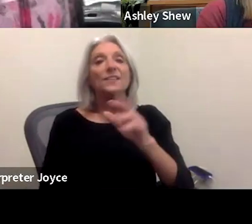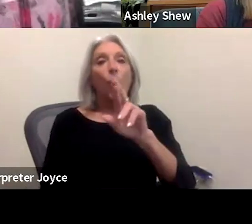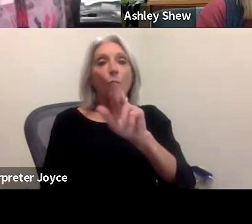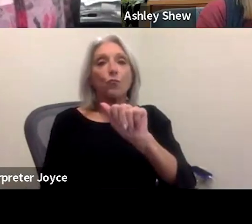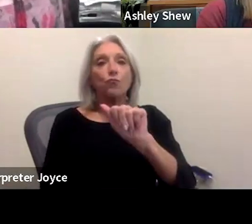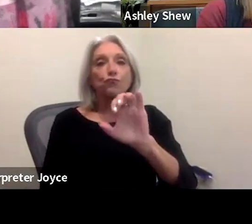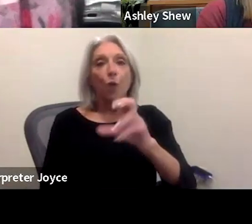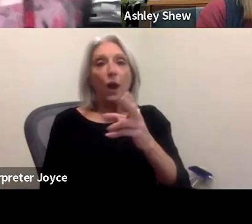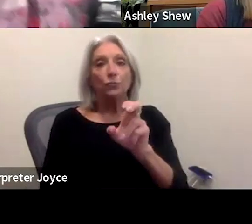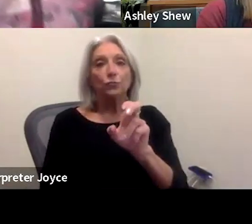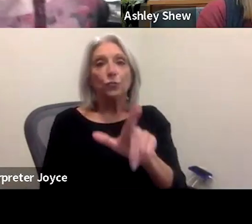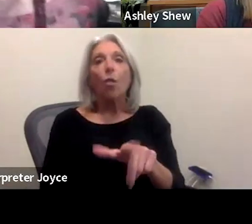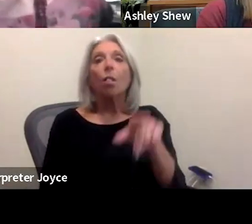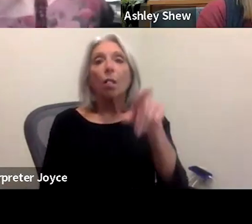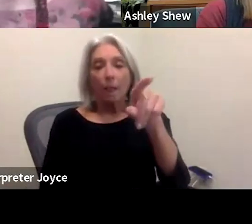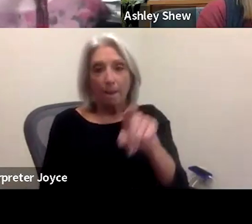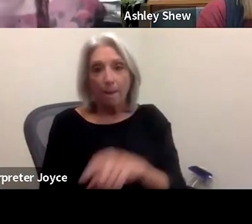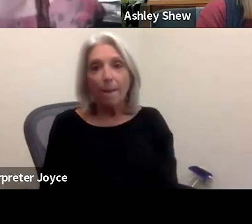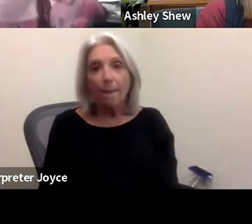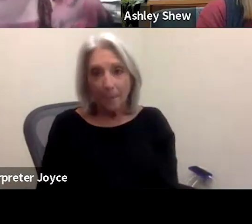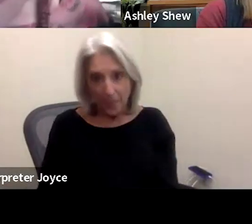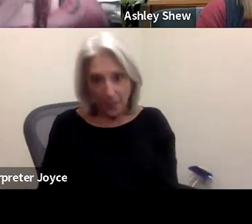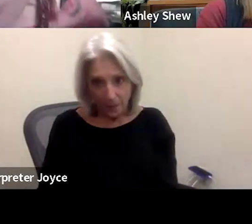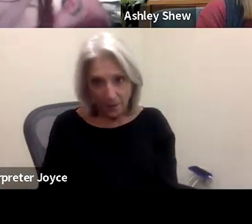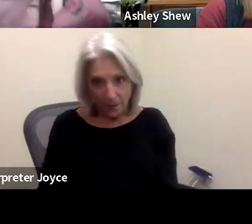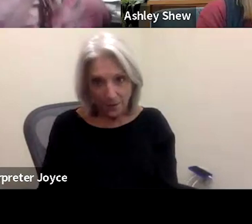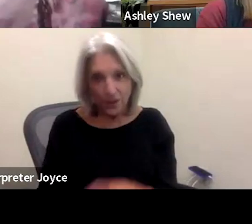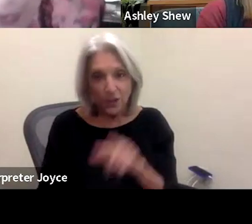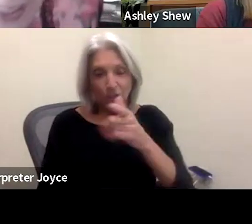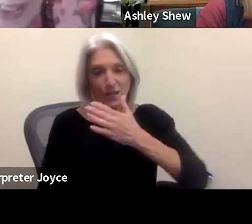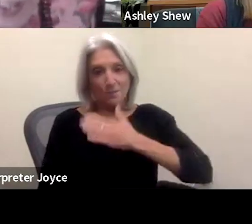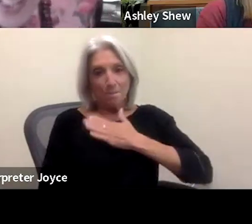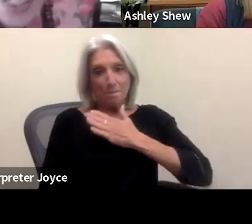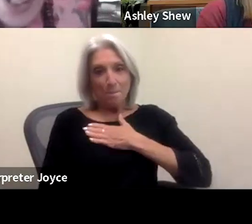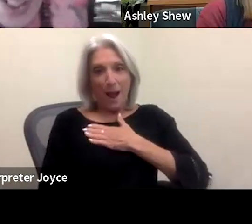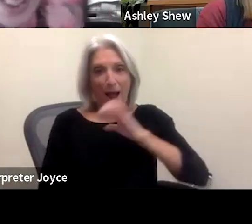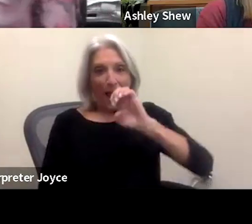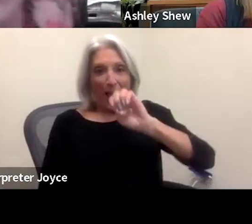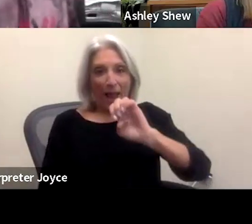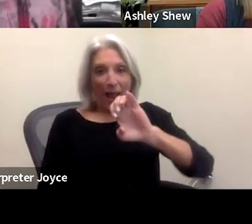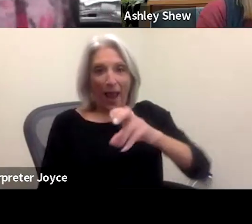She's a new Echo.